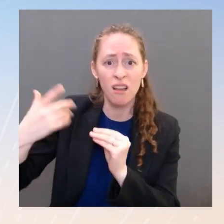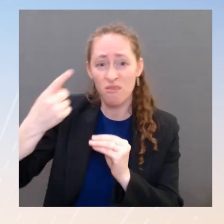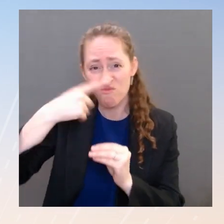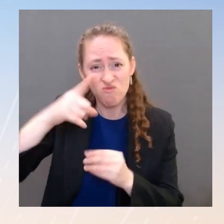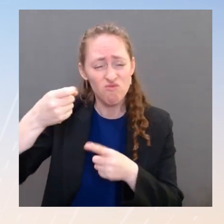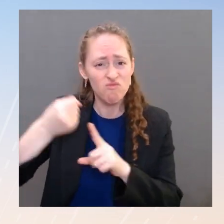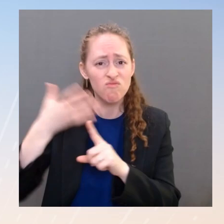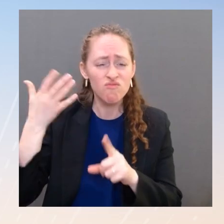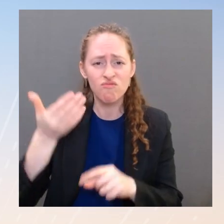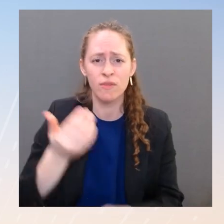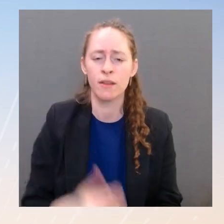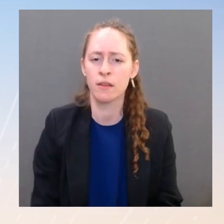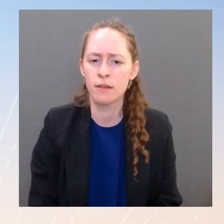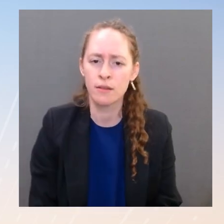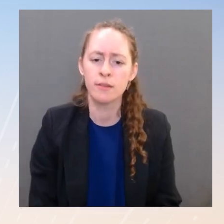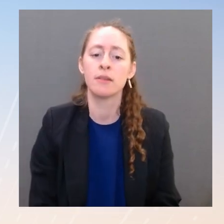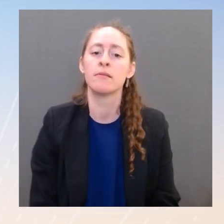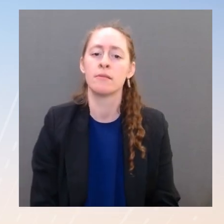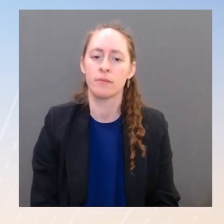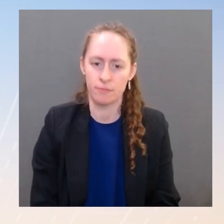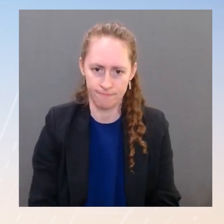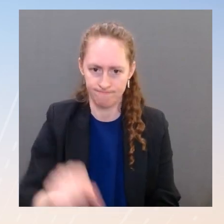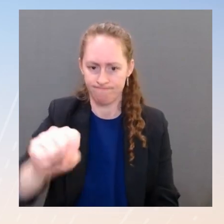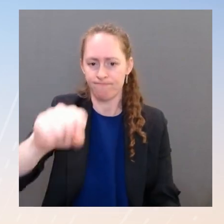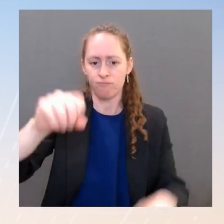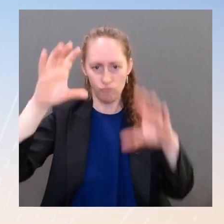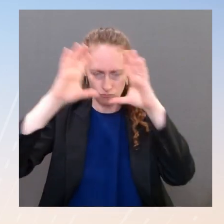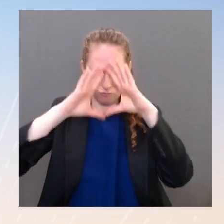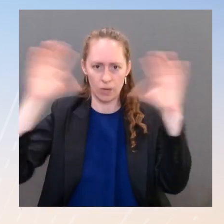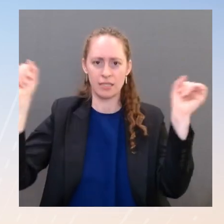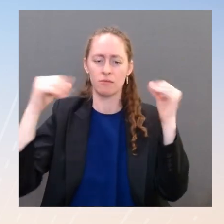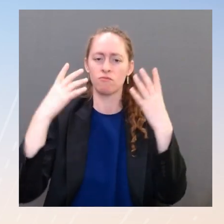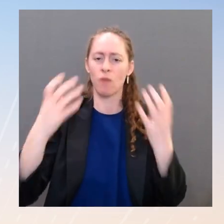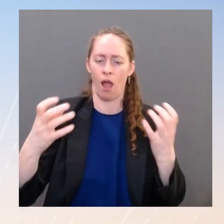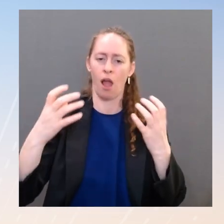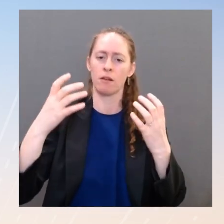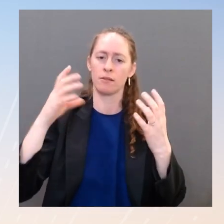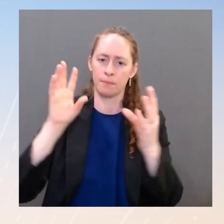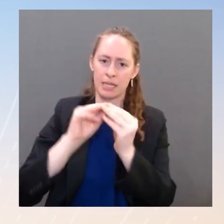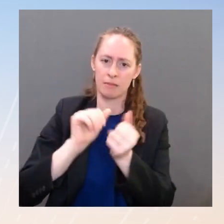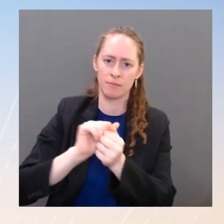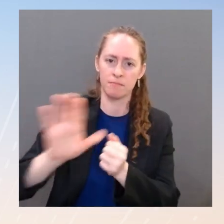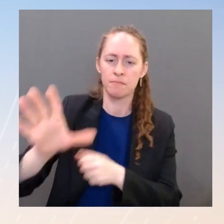to work to set up the meeting on Sunday and see if Debra Tice -- Debra and Marc Tice --